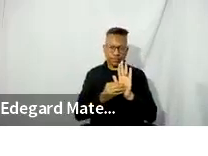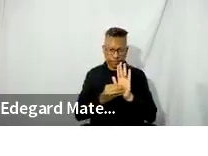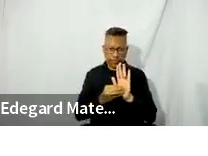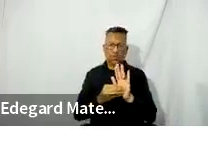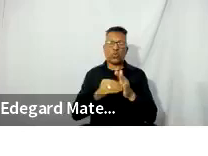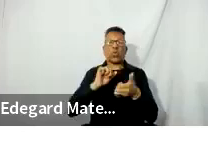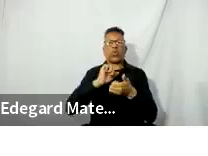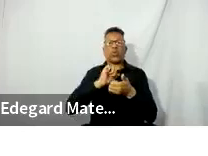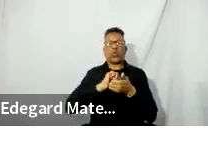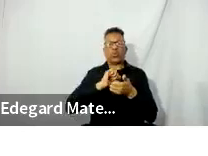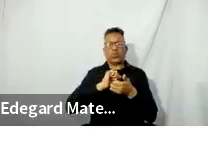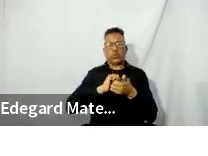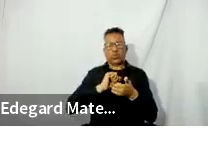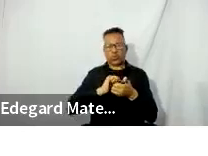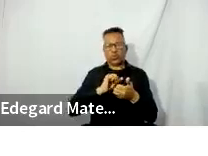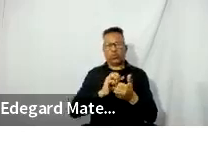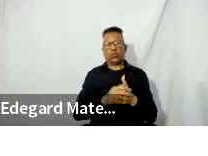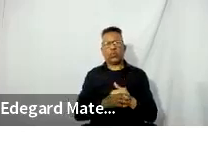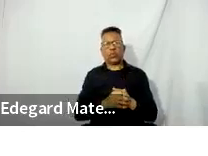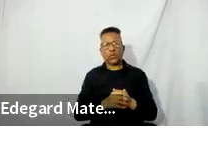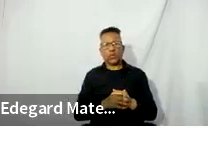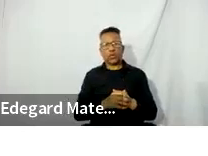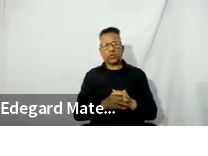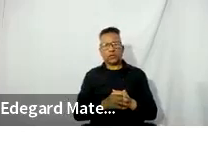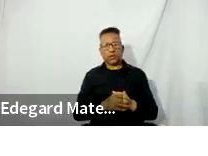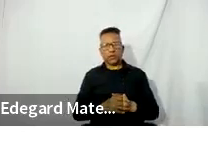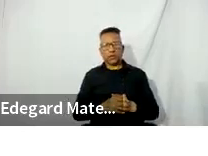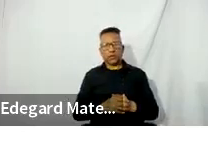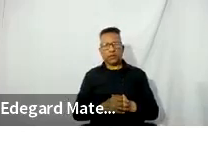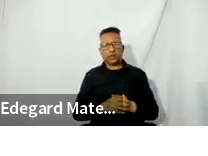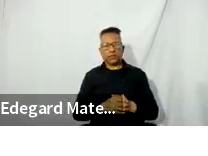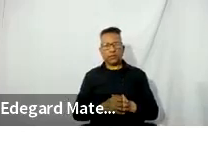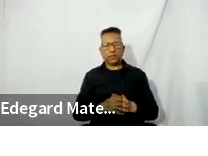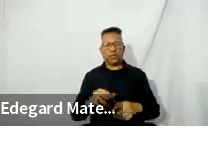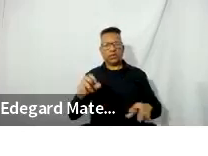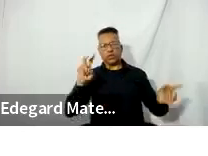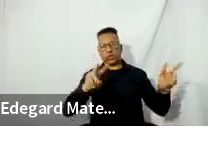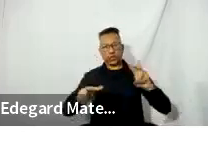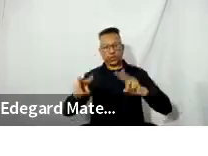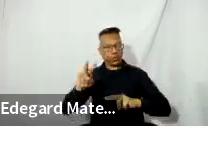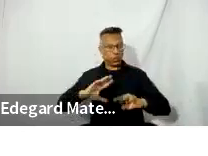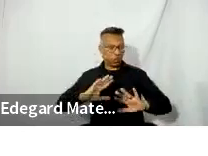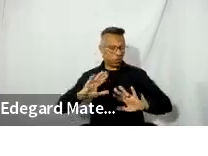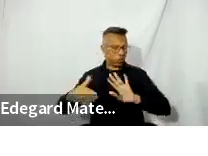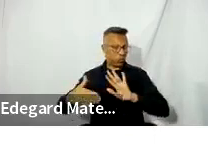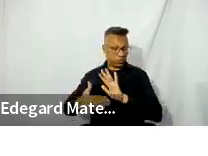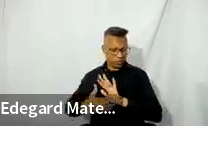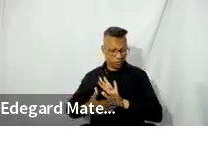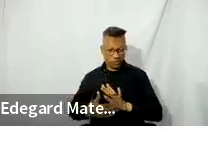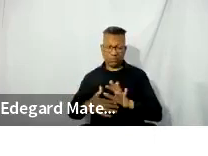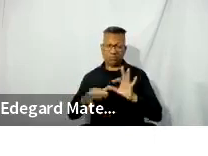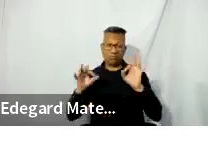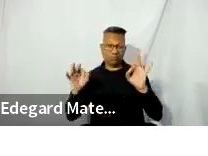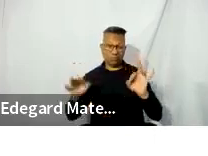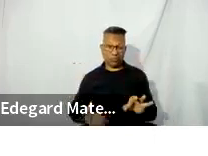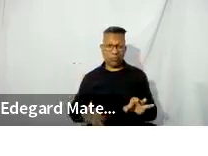with qualifications of with qualifications of the Pavlovian naturalistic naturalistic view a few naturalistic view of human